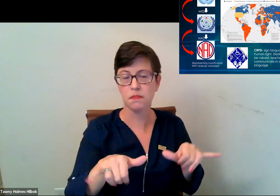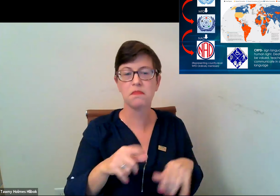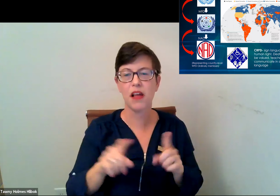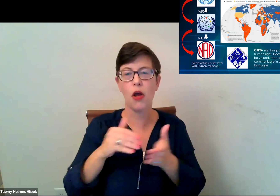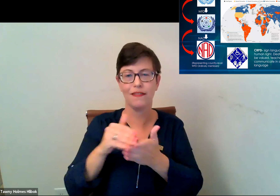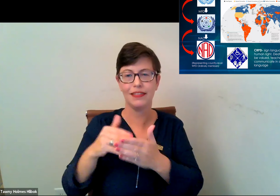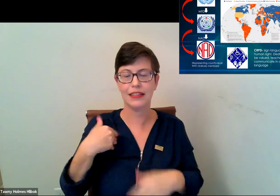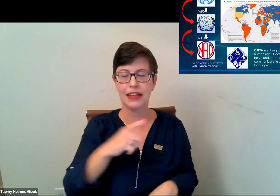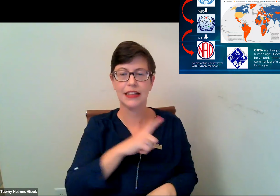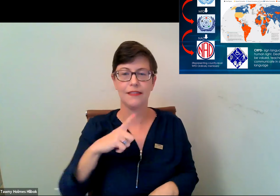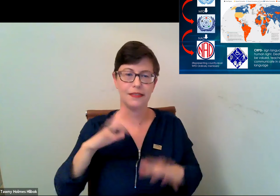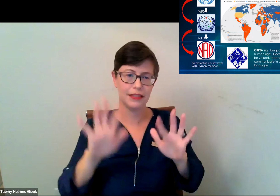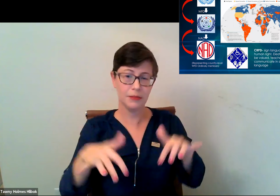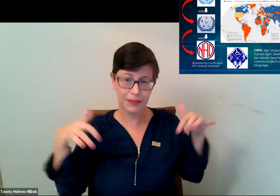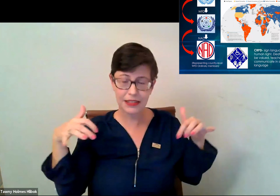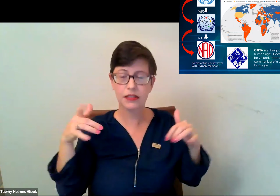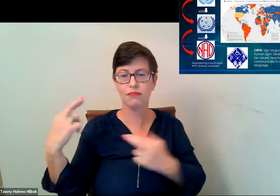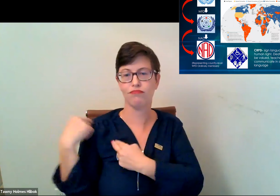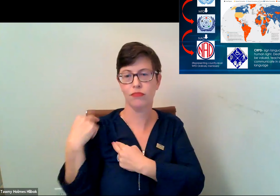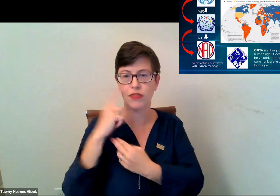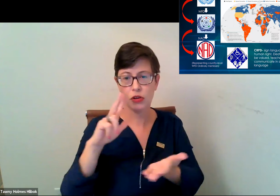It depends on the governance system of each country, but basically their